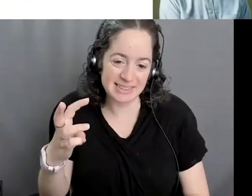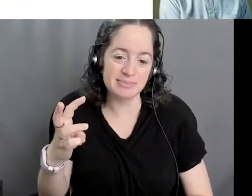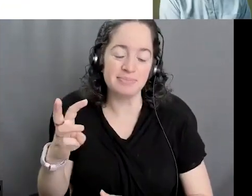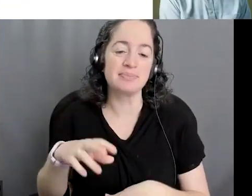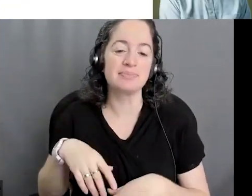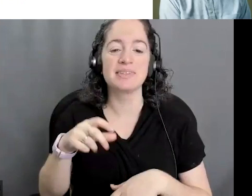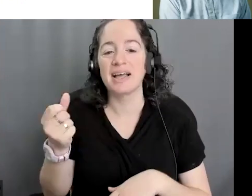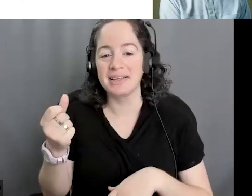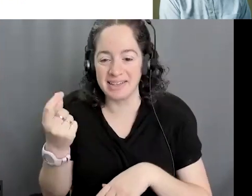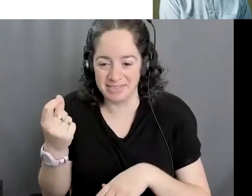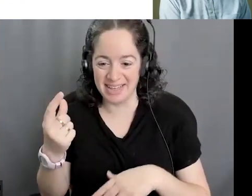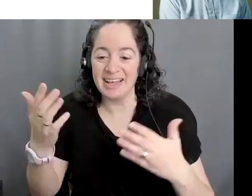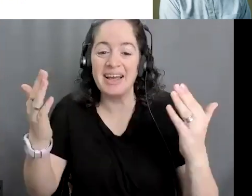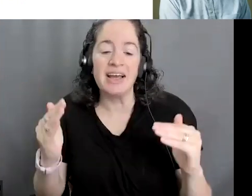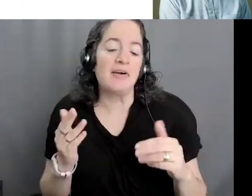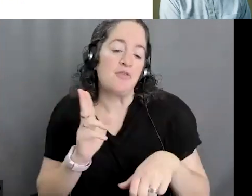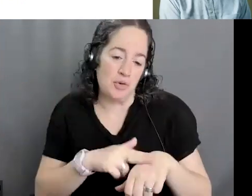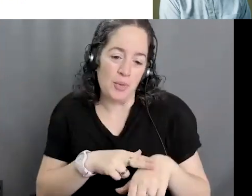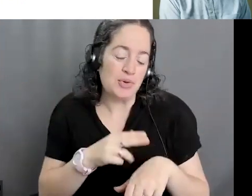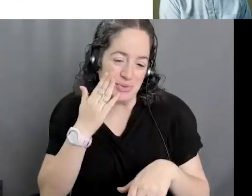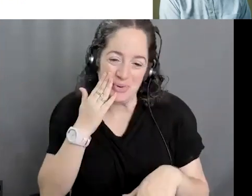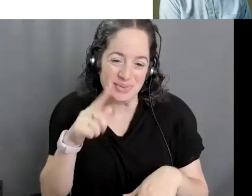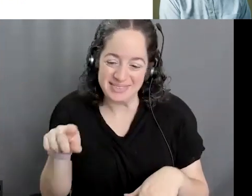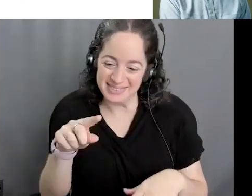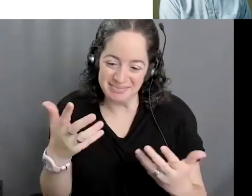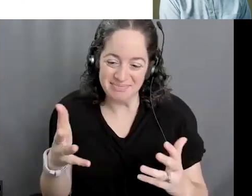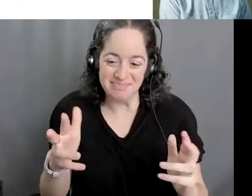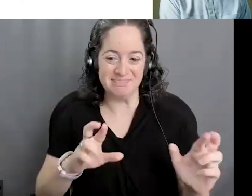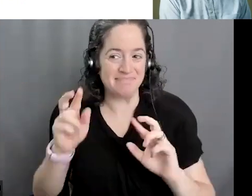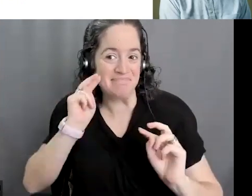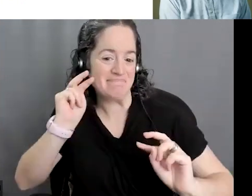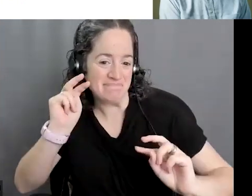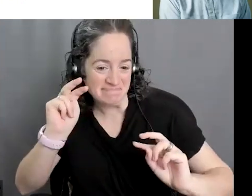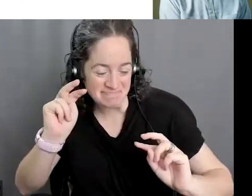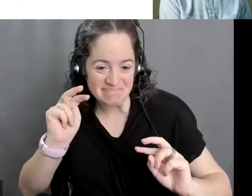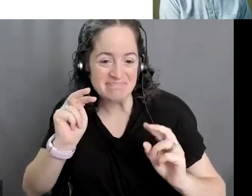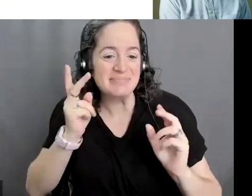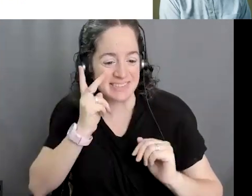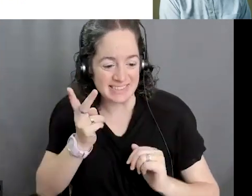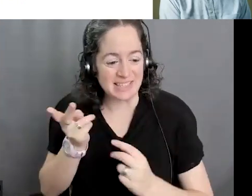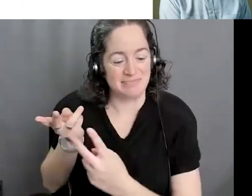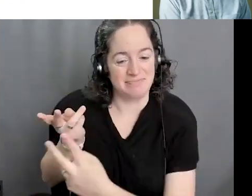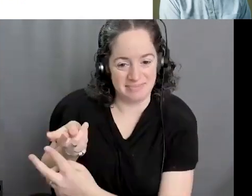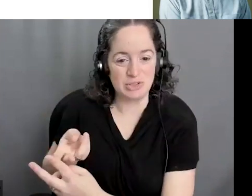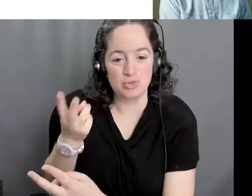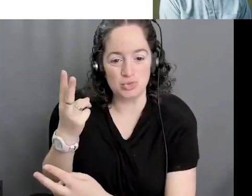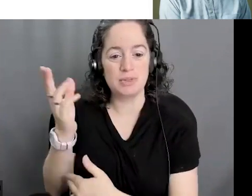Of course, why are you here today? I'm very excited to introduce our two speakers, Ron and Kevin.